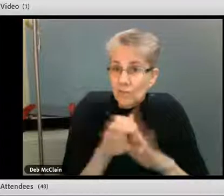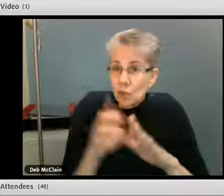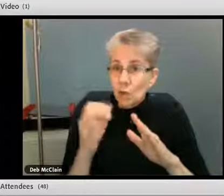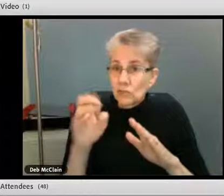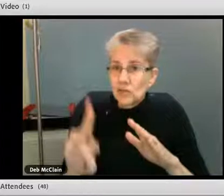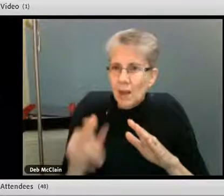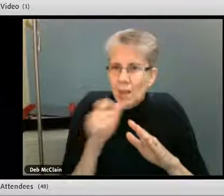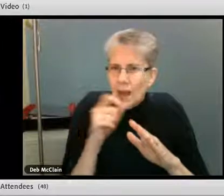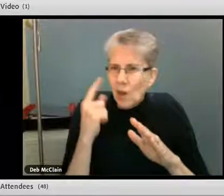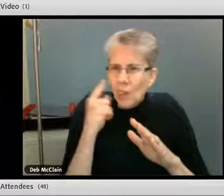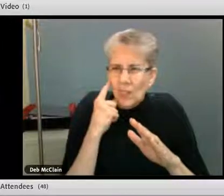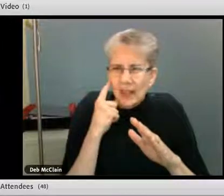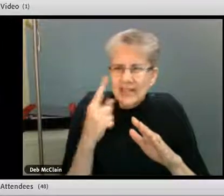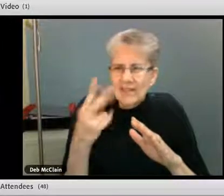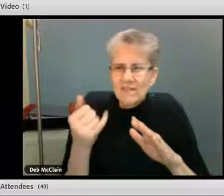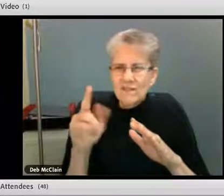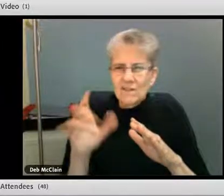Let me double check, though.